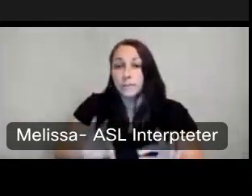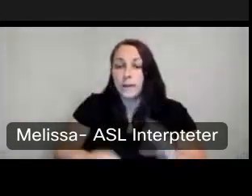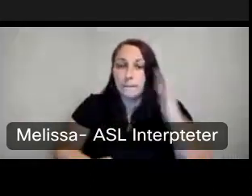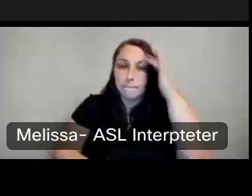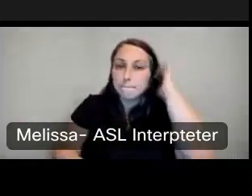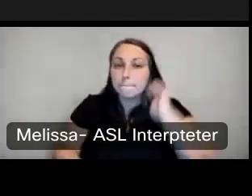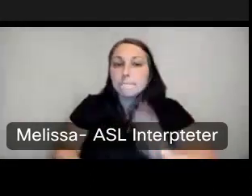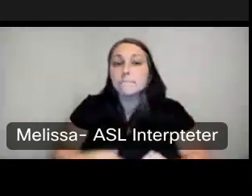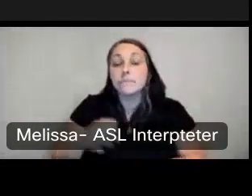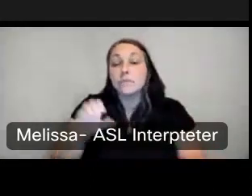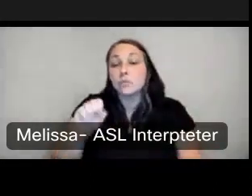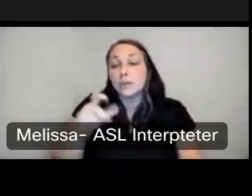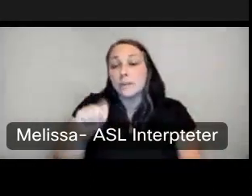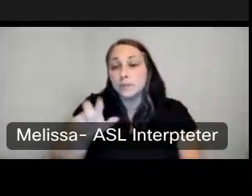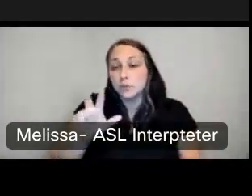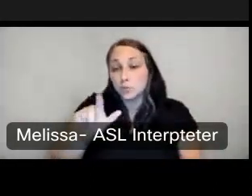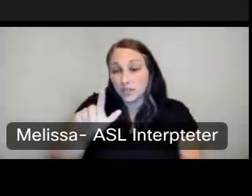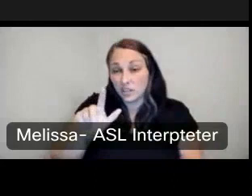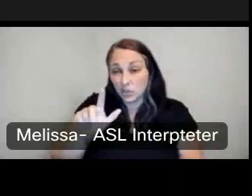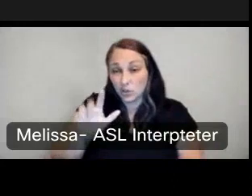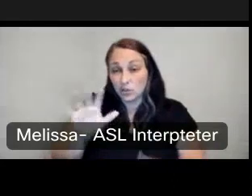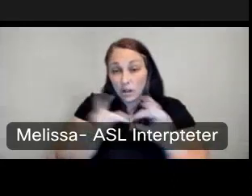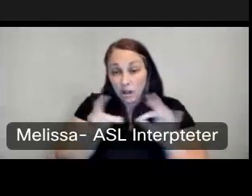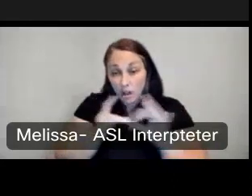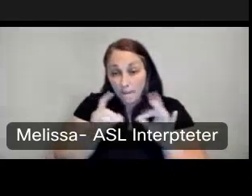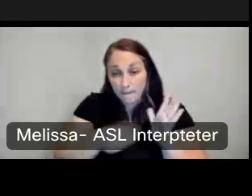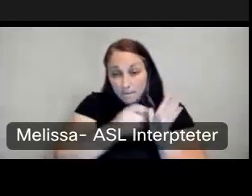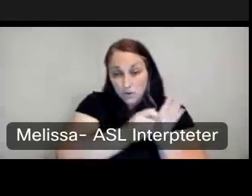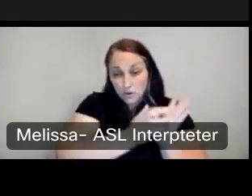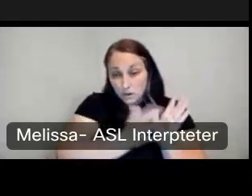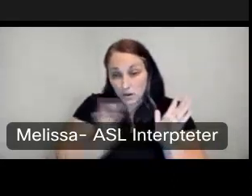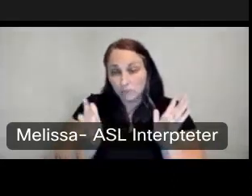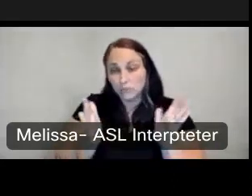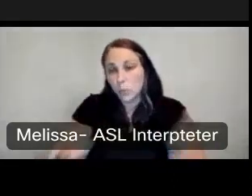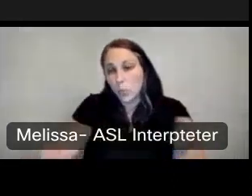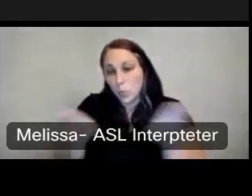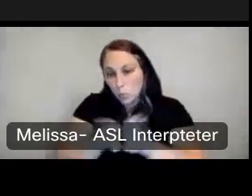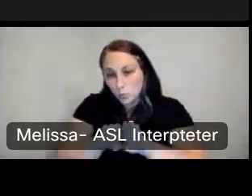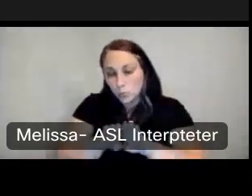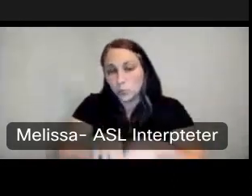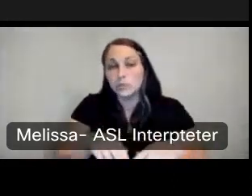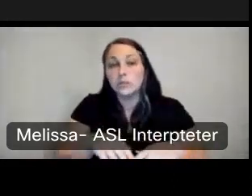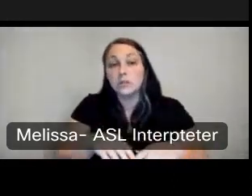will close the comment period um we will evaluate the feedback that was received by the public